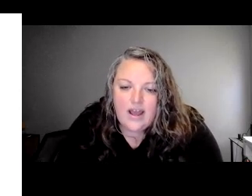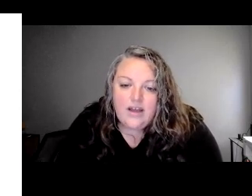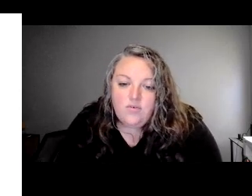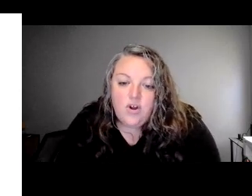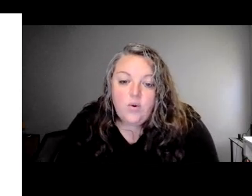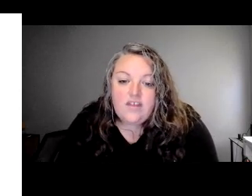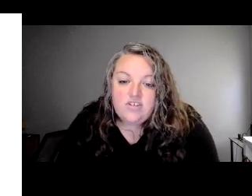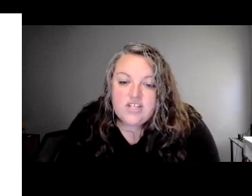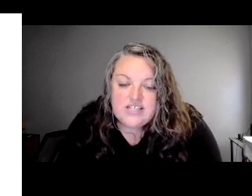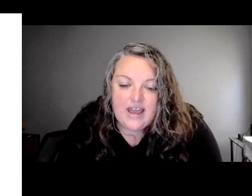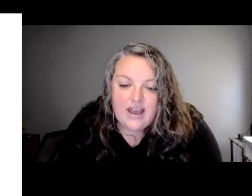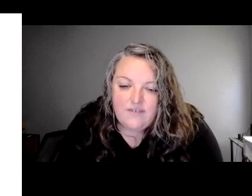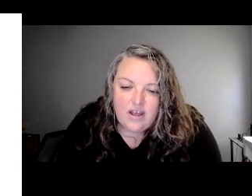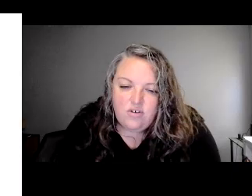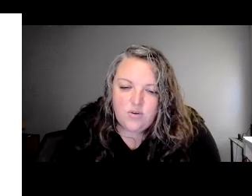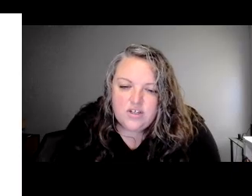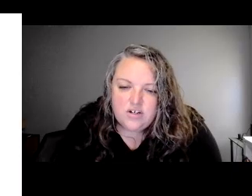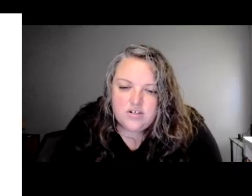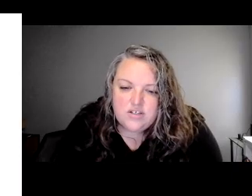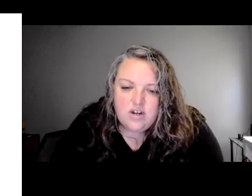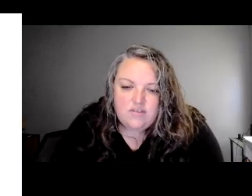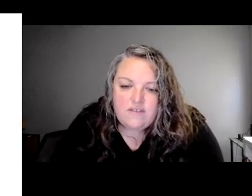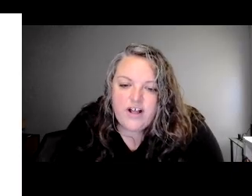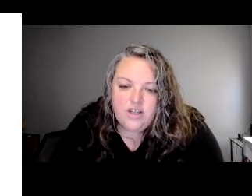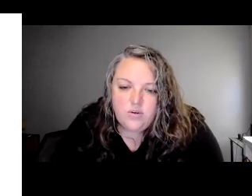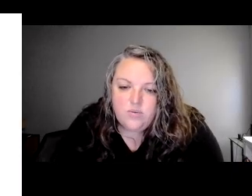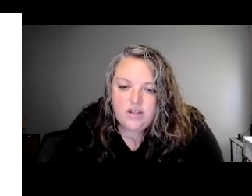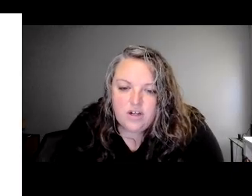And I don't know what the other cities have. I don't know what they're, you know, if they follow,